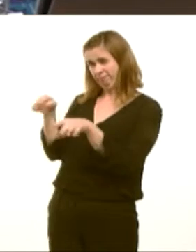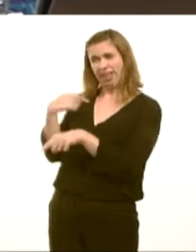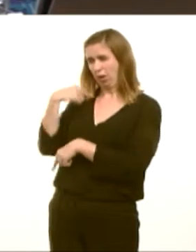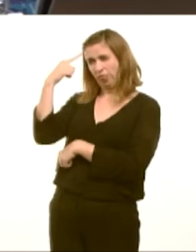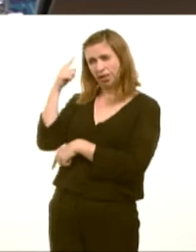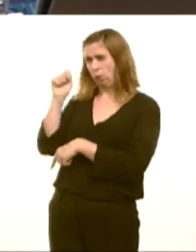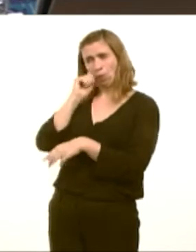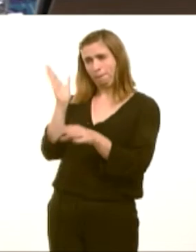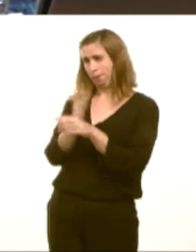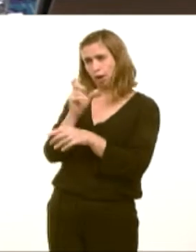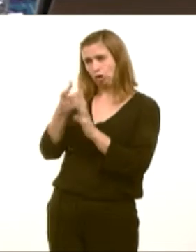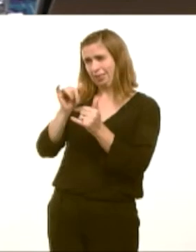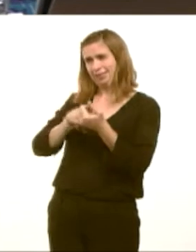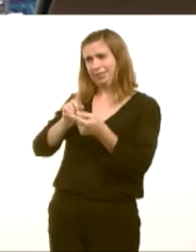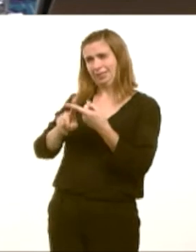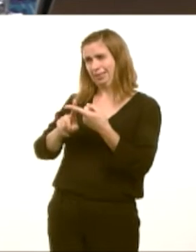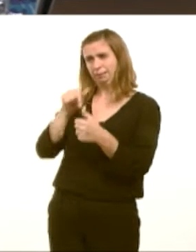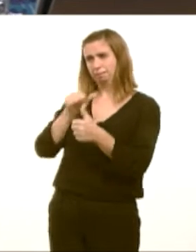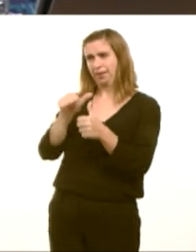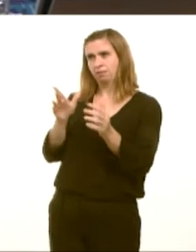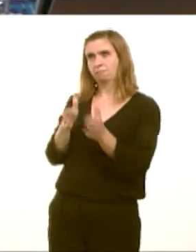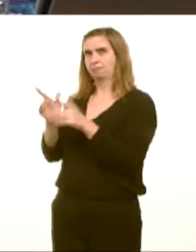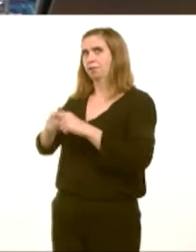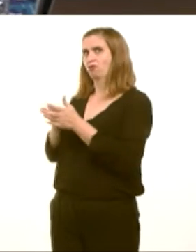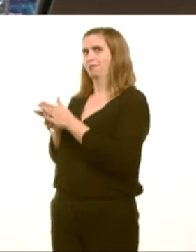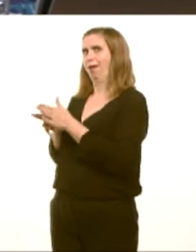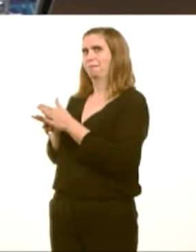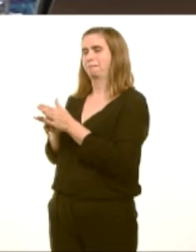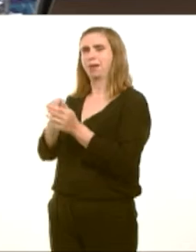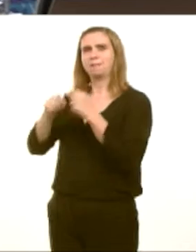You can see the figures for yourself, if you want, but thatís what was happening. Now, I donít want to see that happening in Wales.